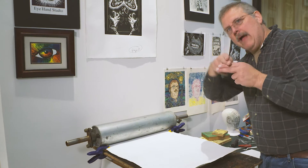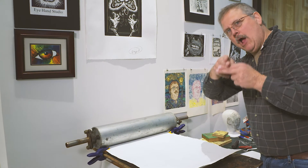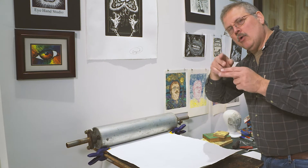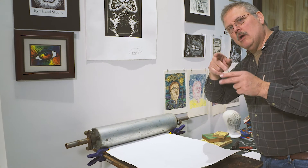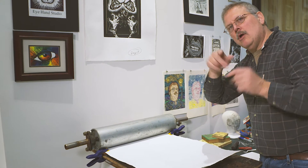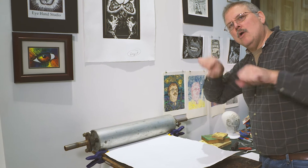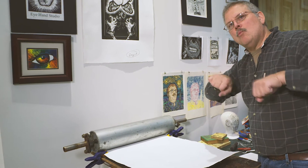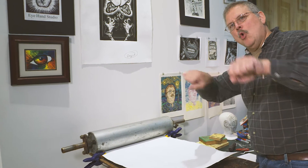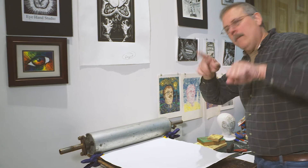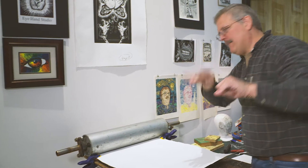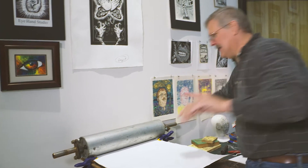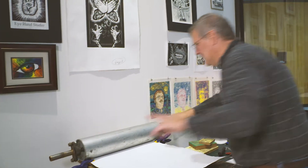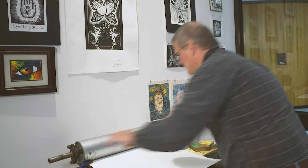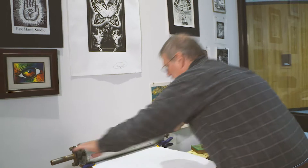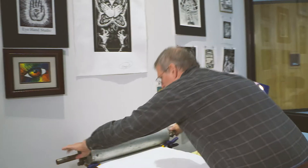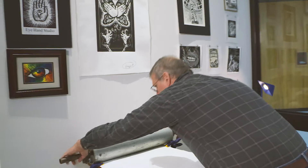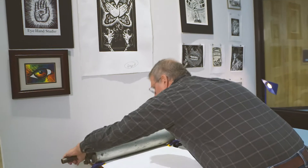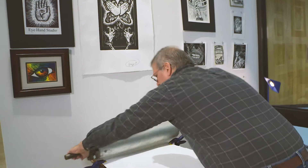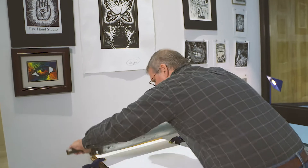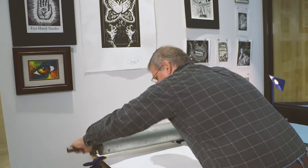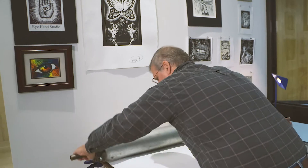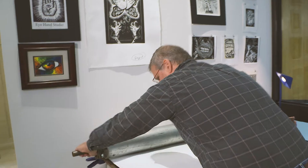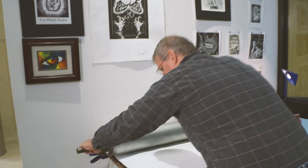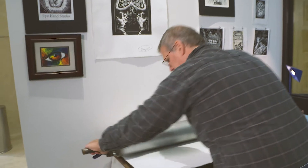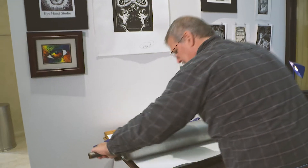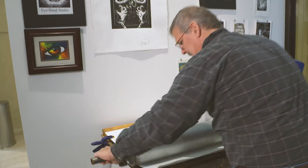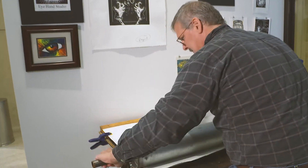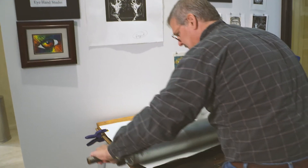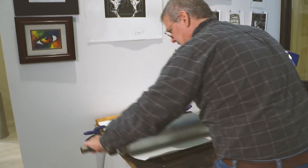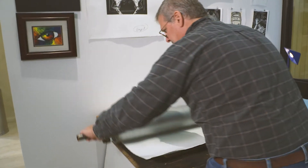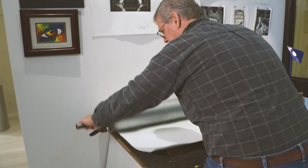Next I take the 35-pound rolling pin and roll it out.